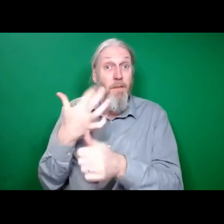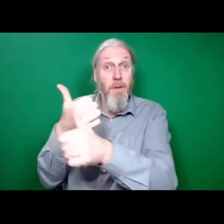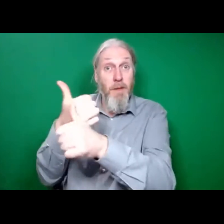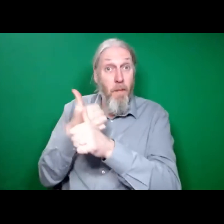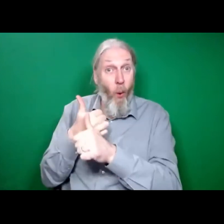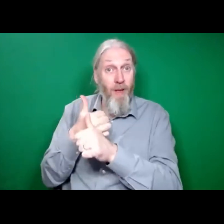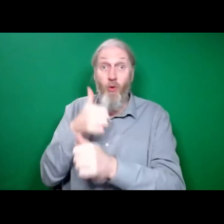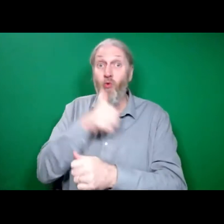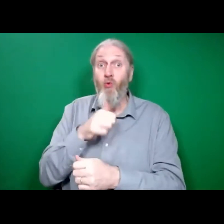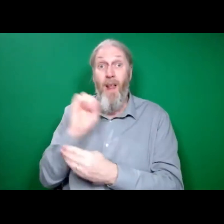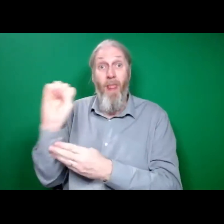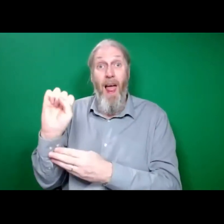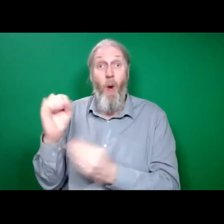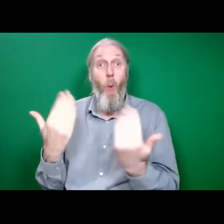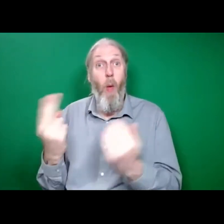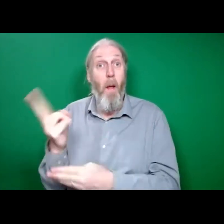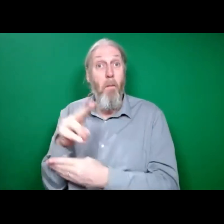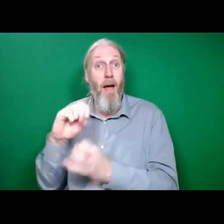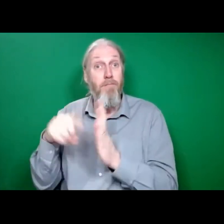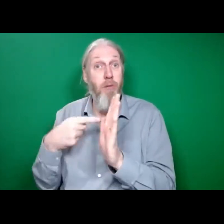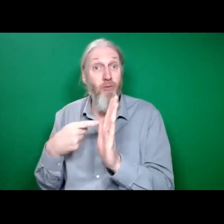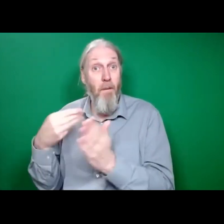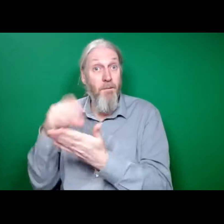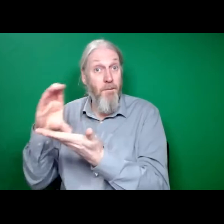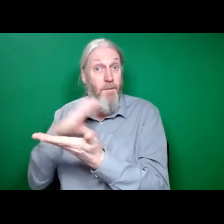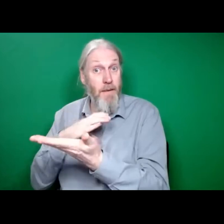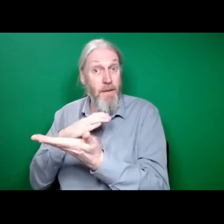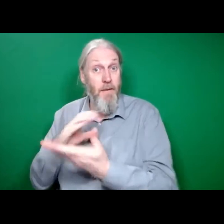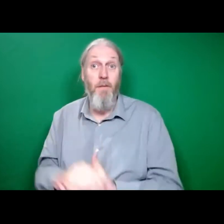I think the council local authorities have really